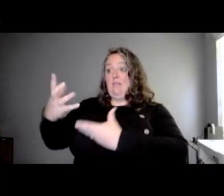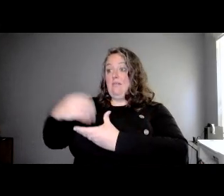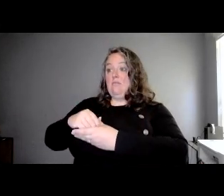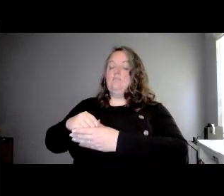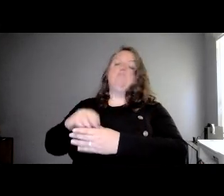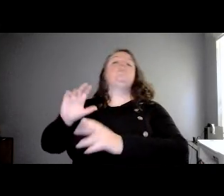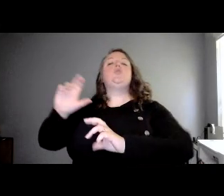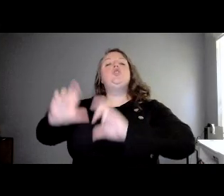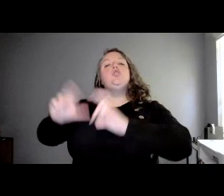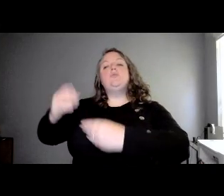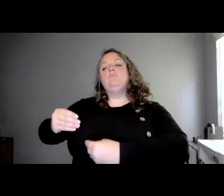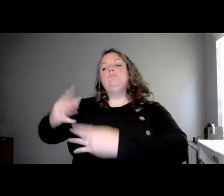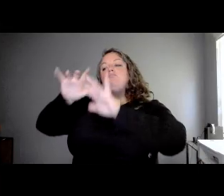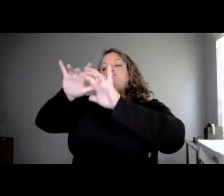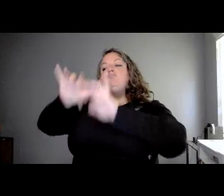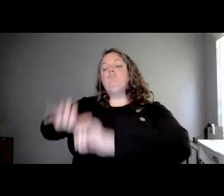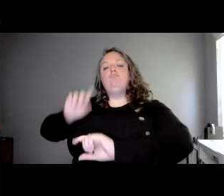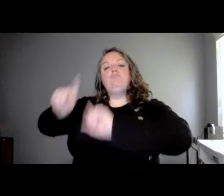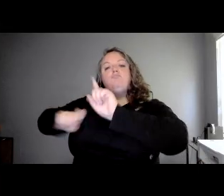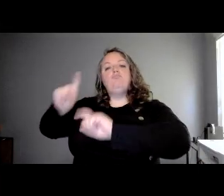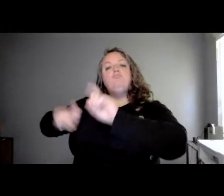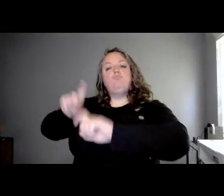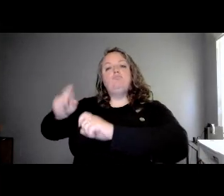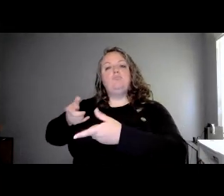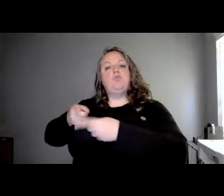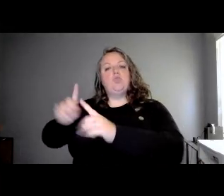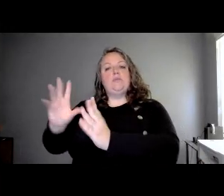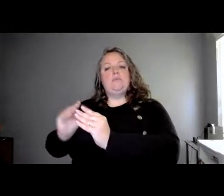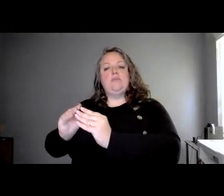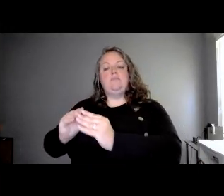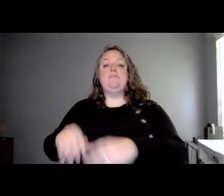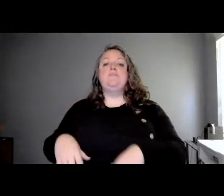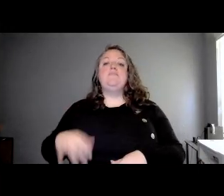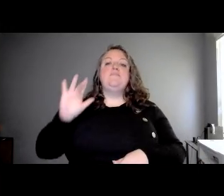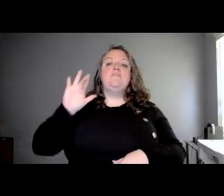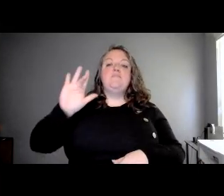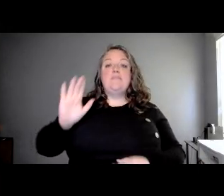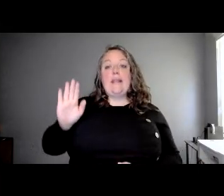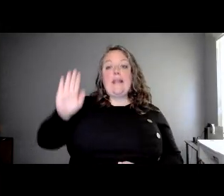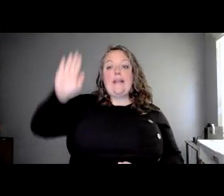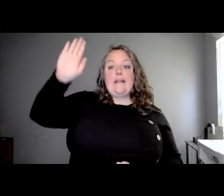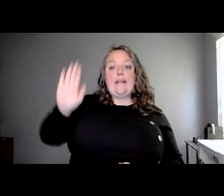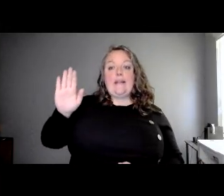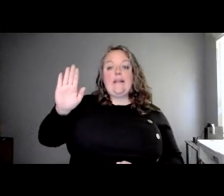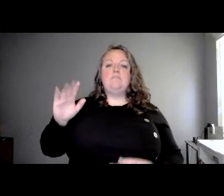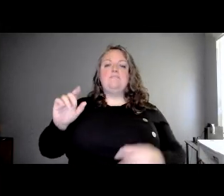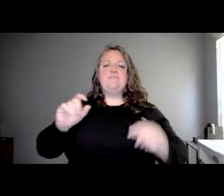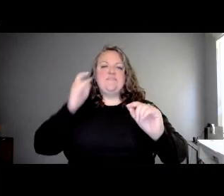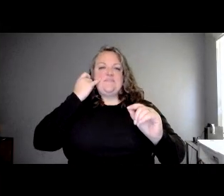chat pod throughout the meeting. You can use raise hand feature which is on the upper menu